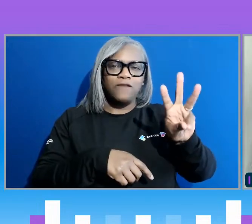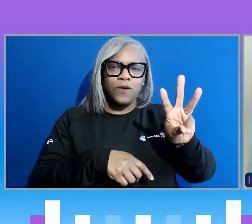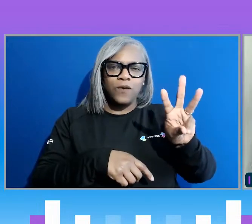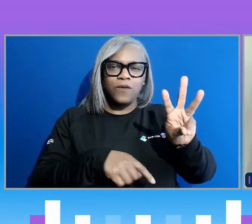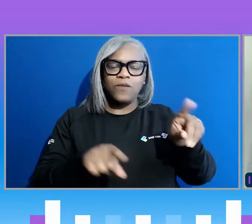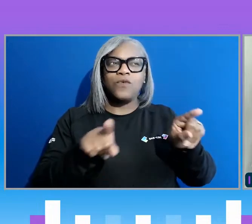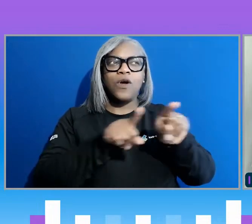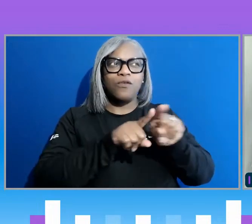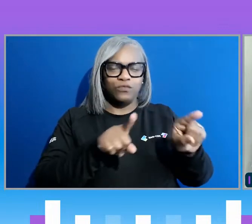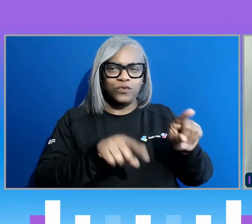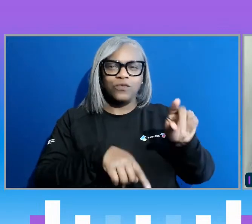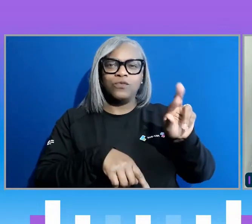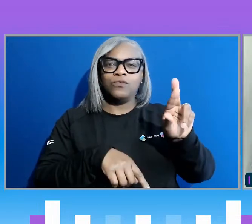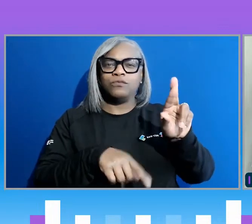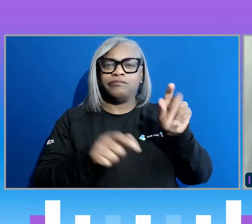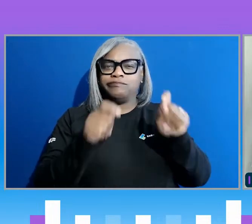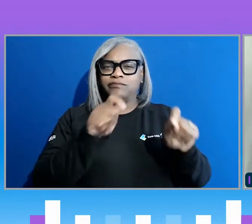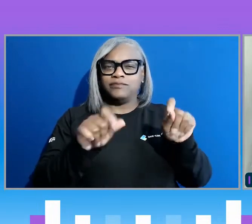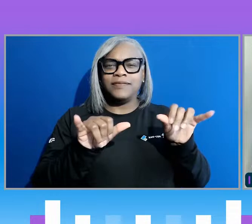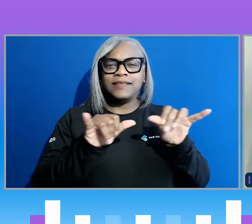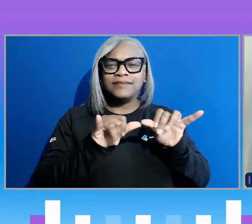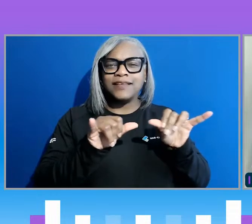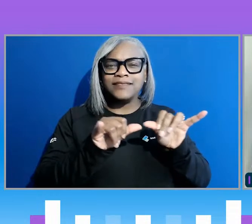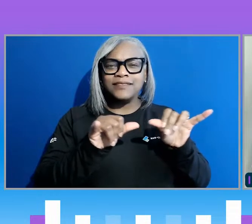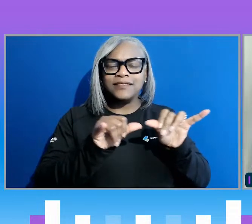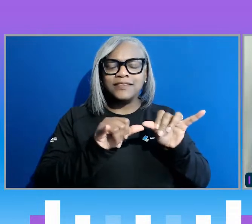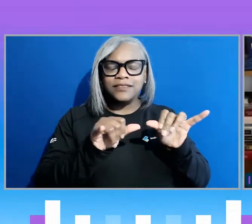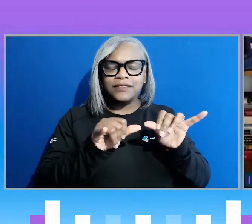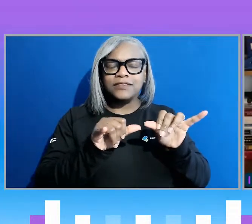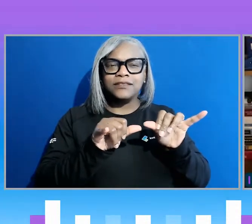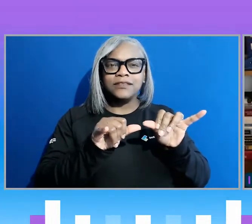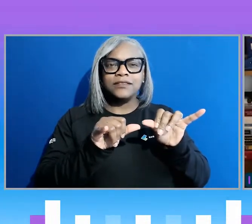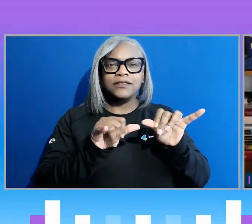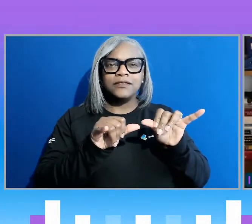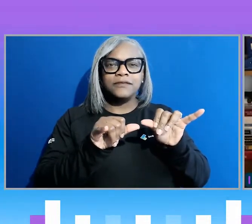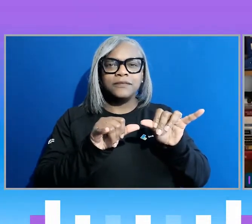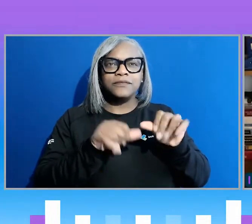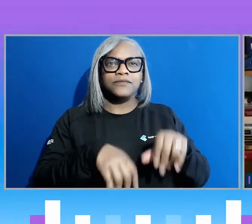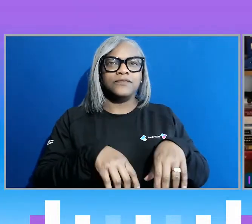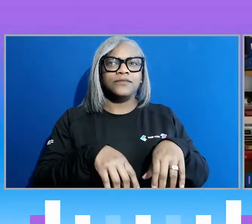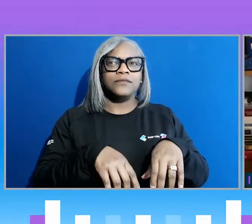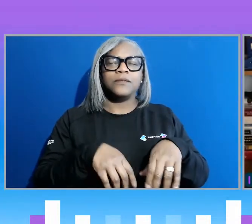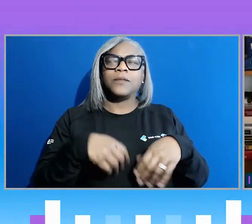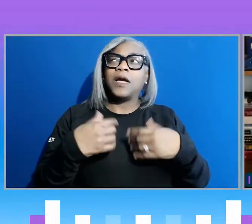this was during the extension when you were presenting.